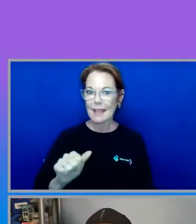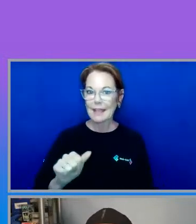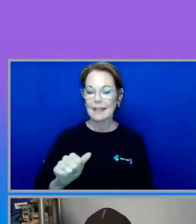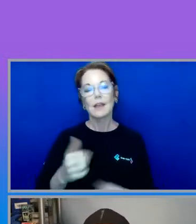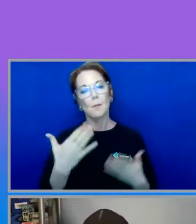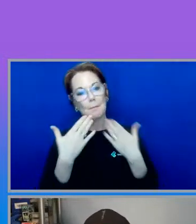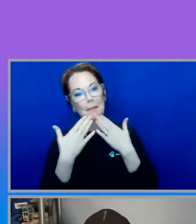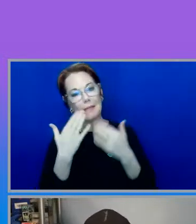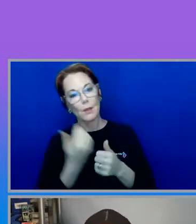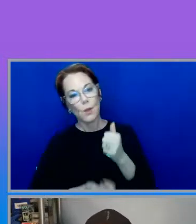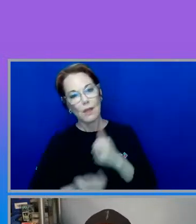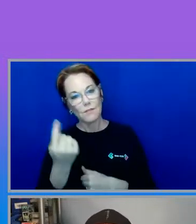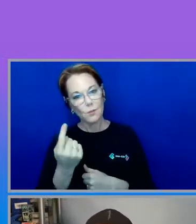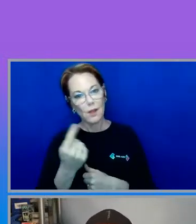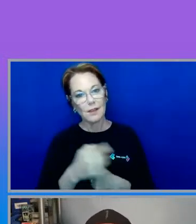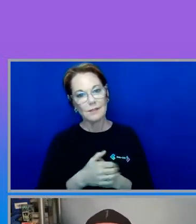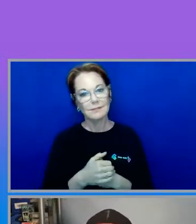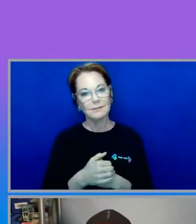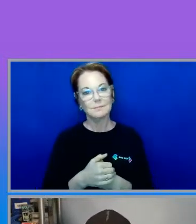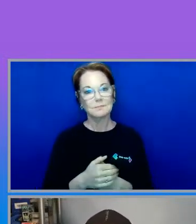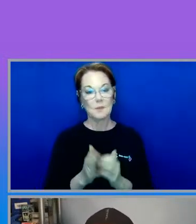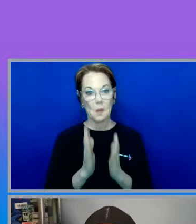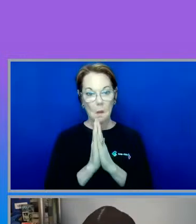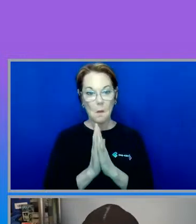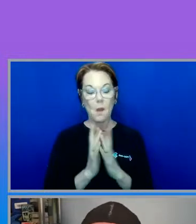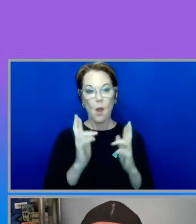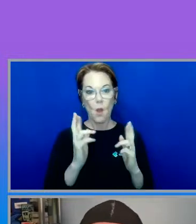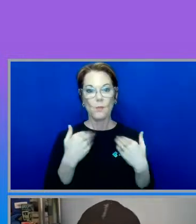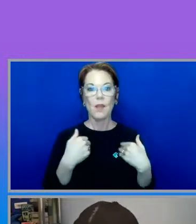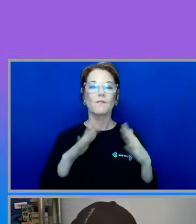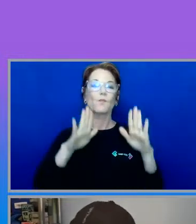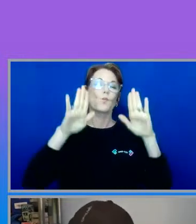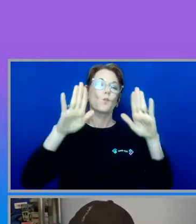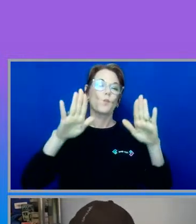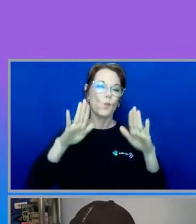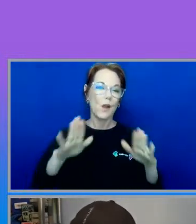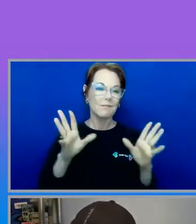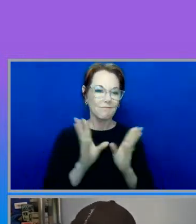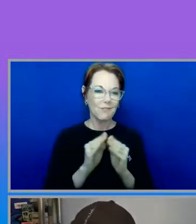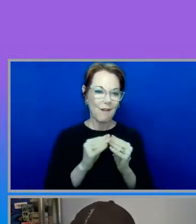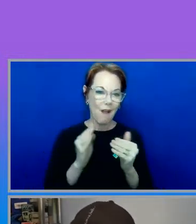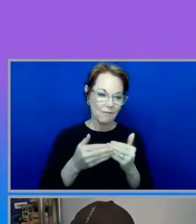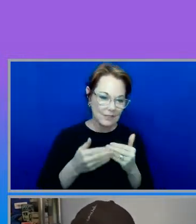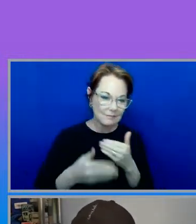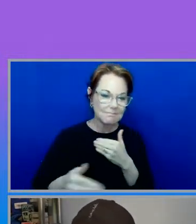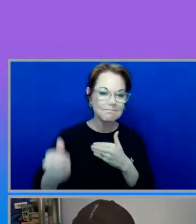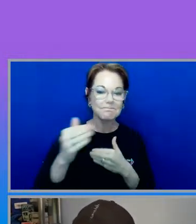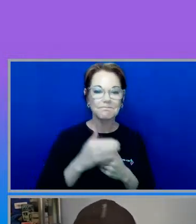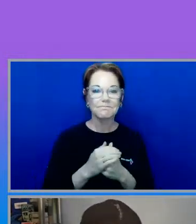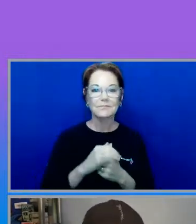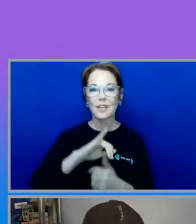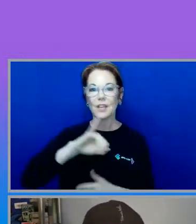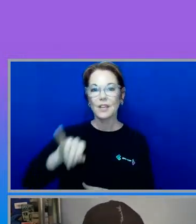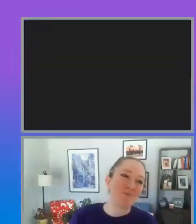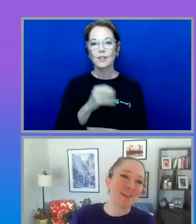for some questions right now. I just want to say thank you to everyone. Hope you all have a really wonderful conference,